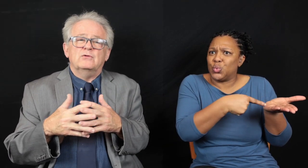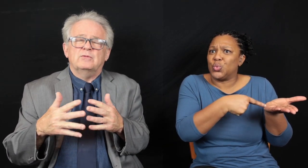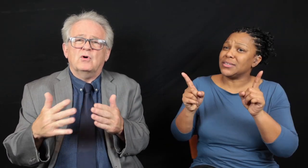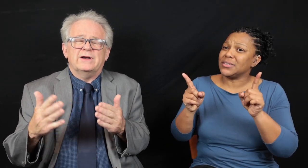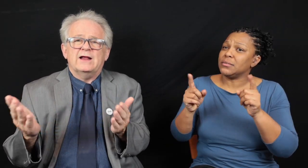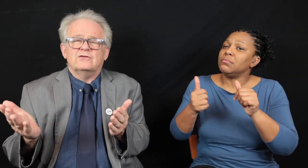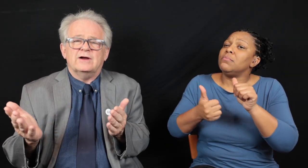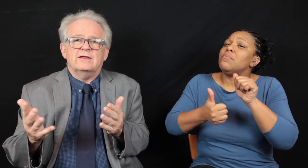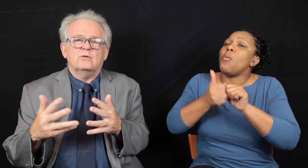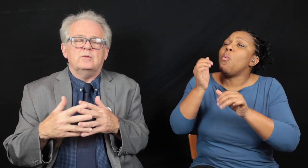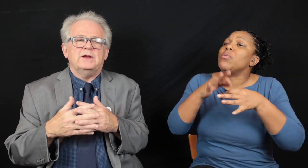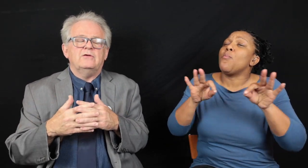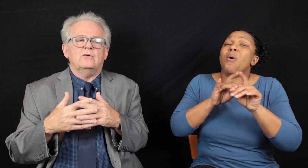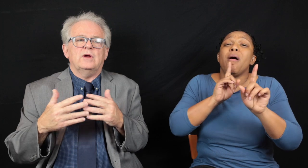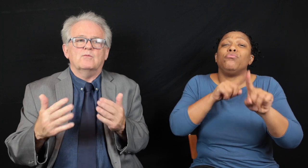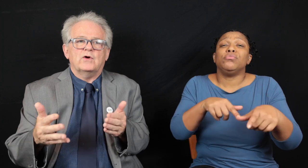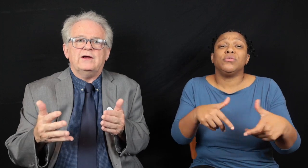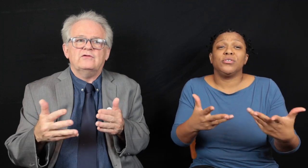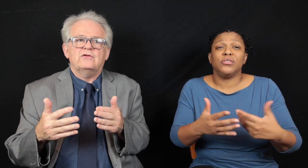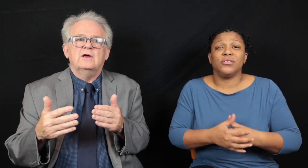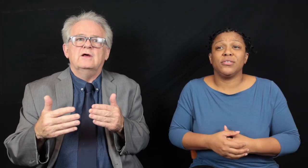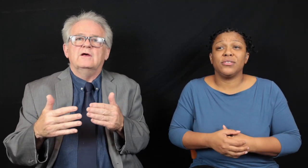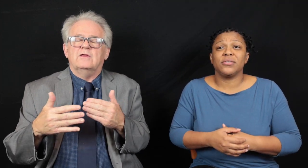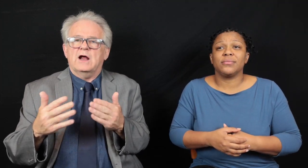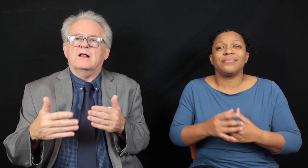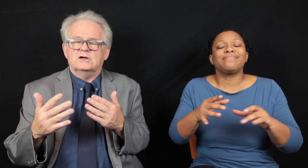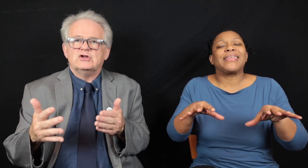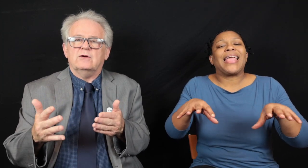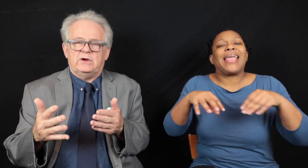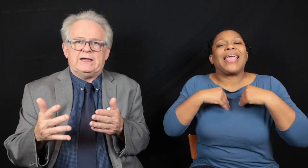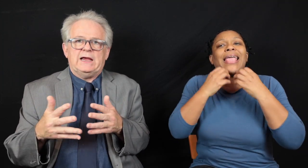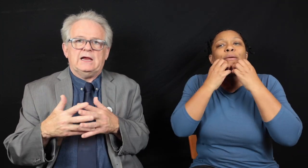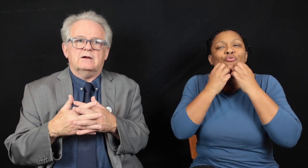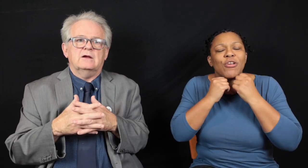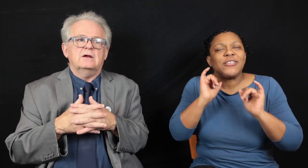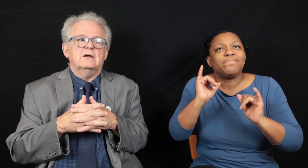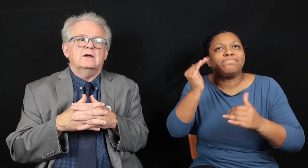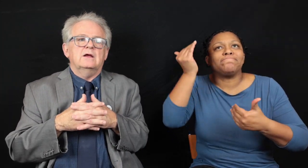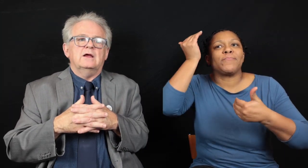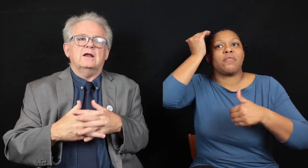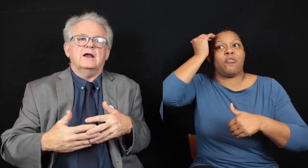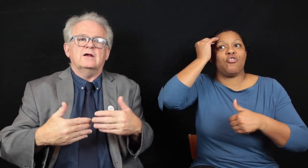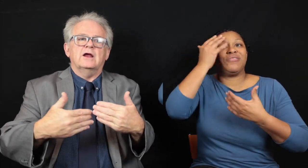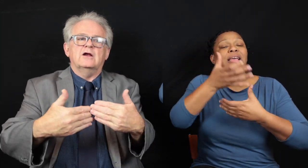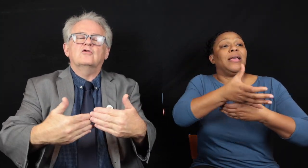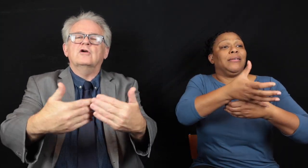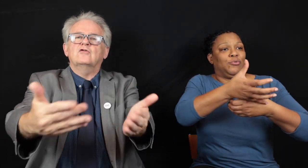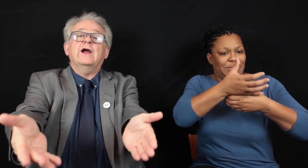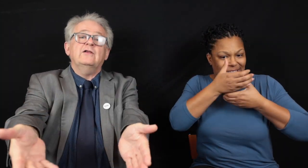most important answer I think would be to embrace the knowledge that we gain and in turn translate